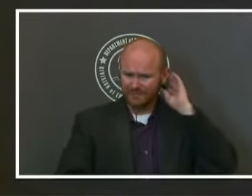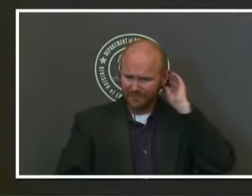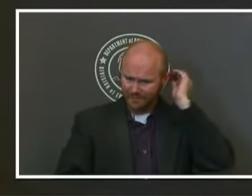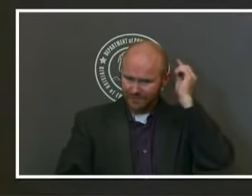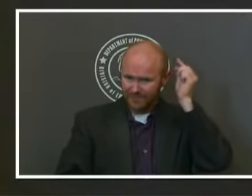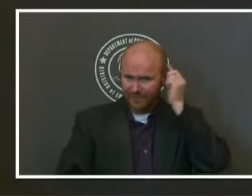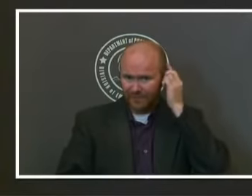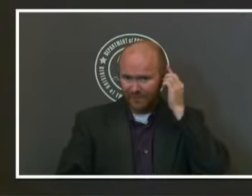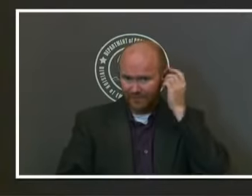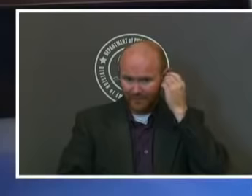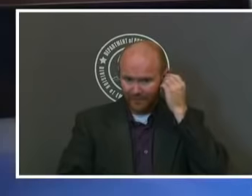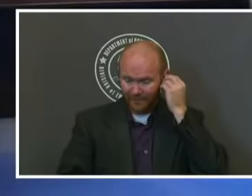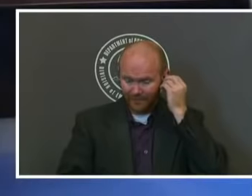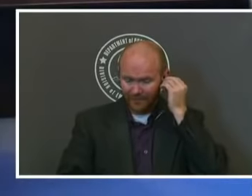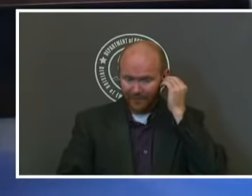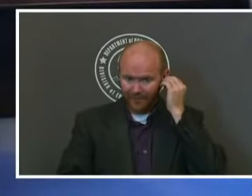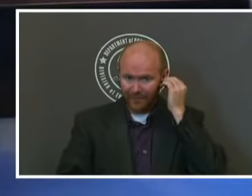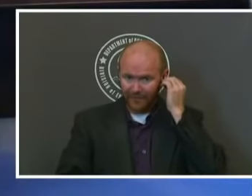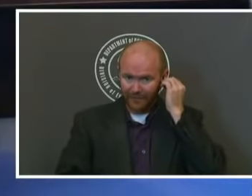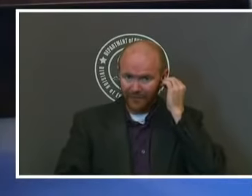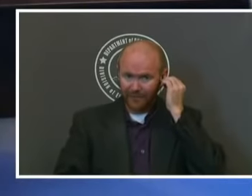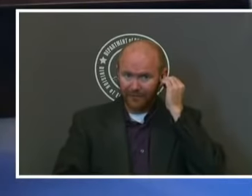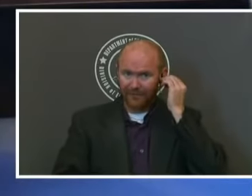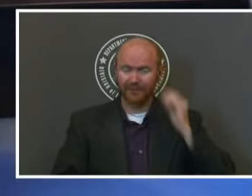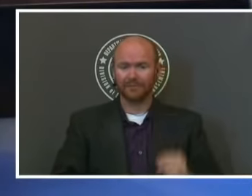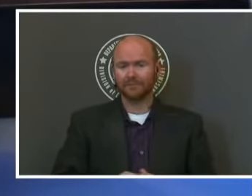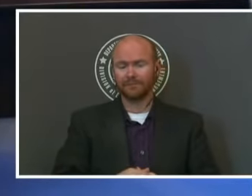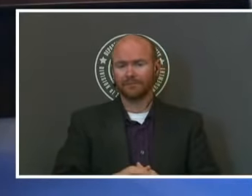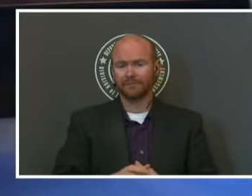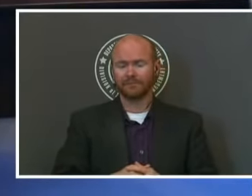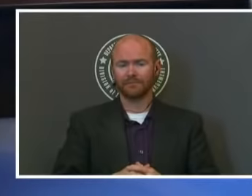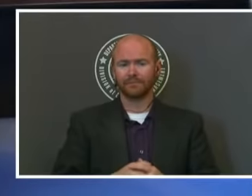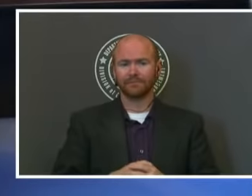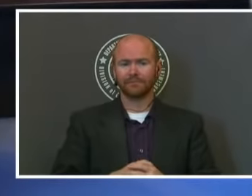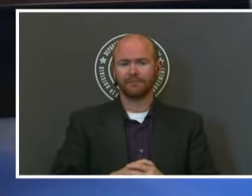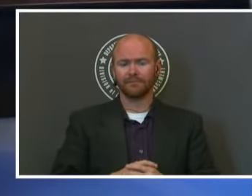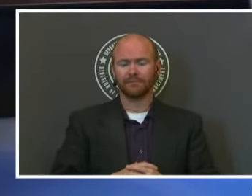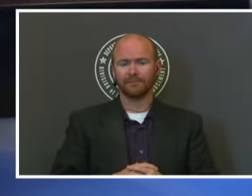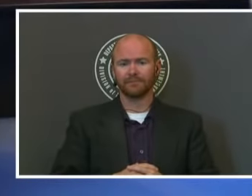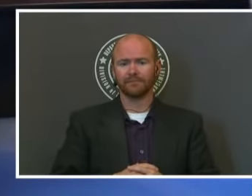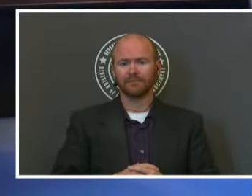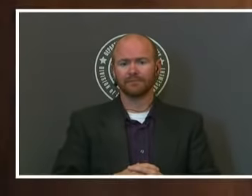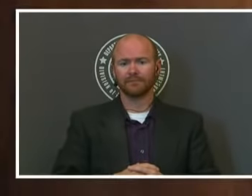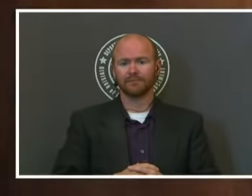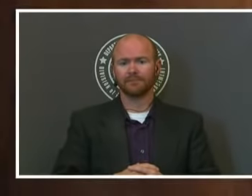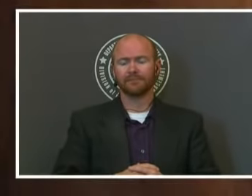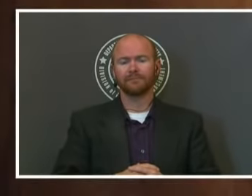I have a question from that